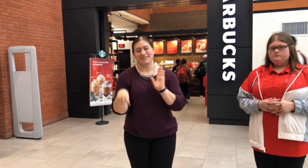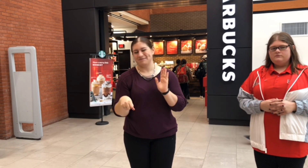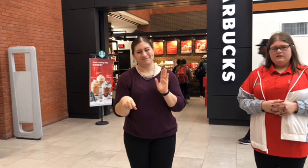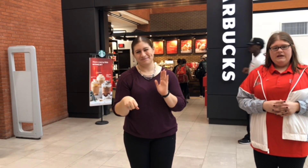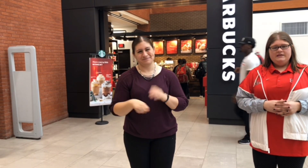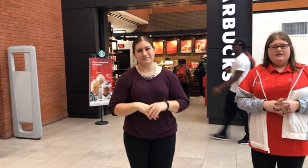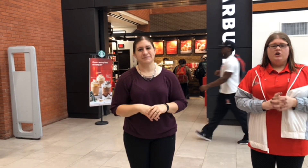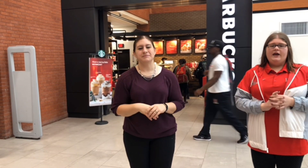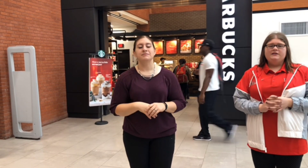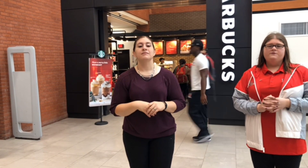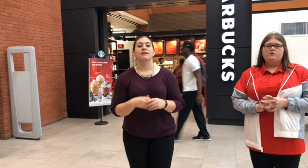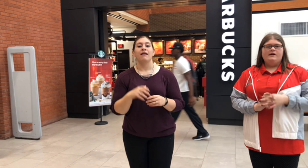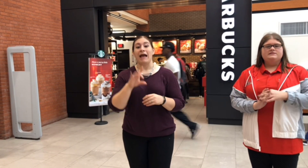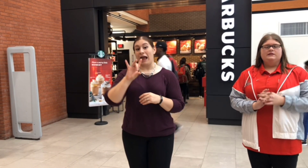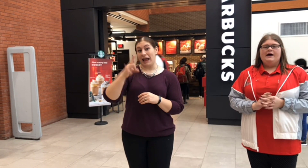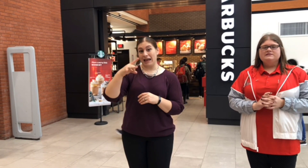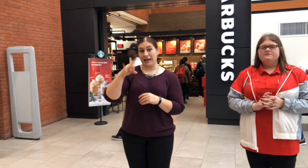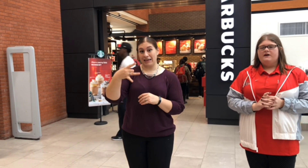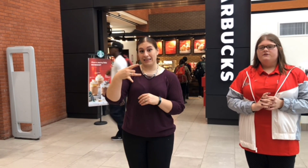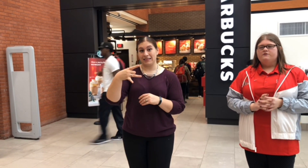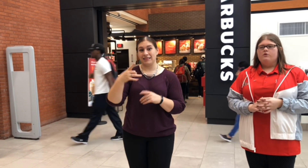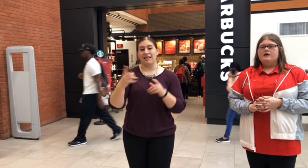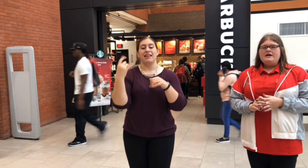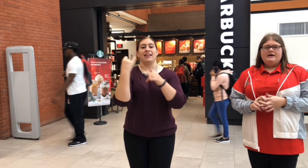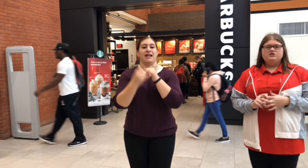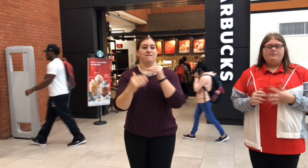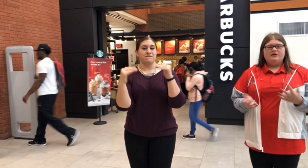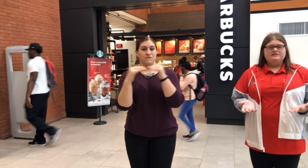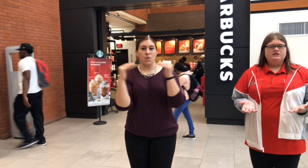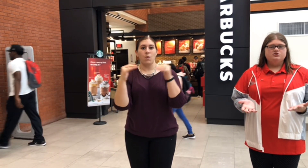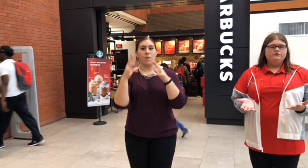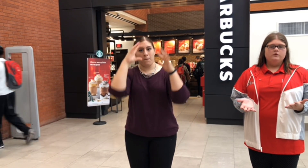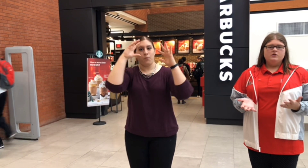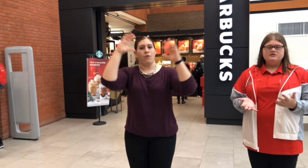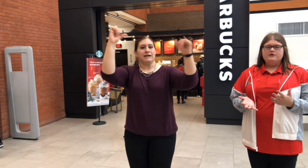Then, our eighth floor is the last and final floor. It's the presidential floor so